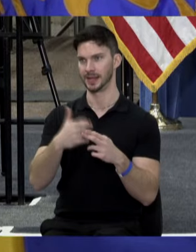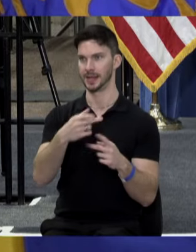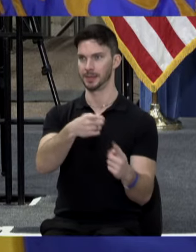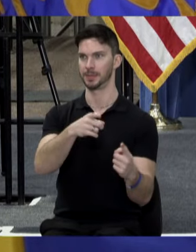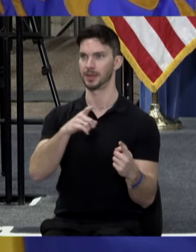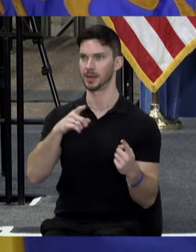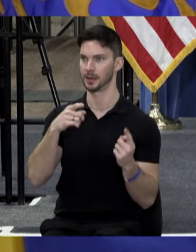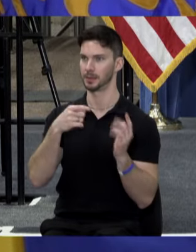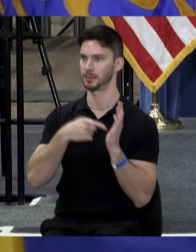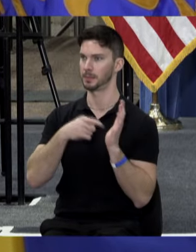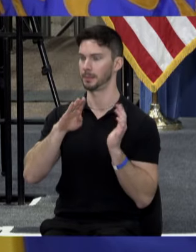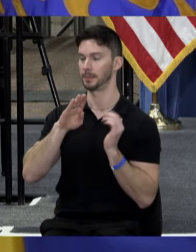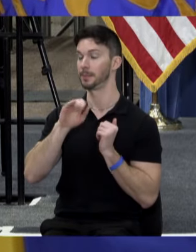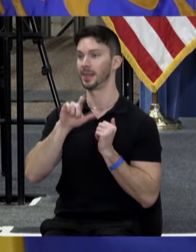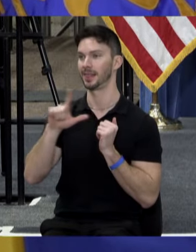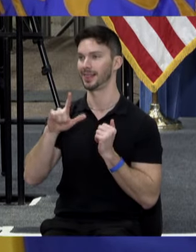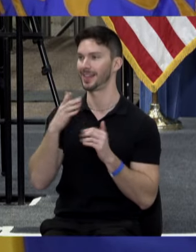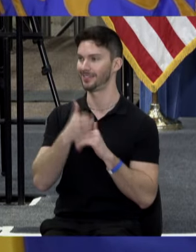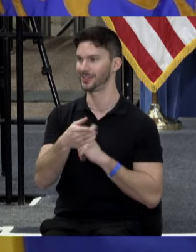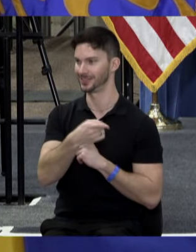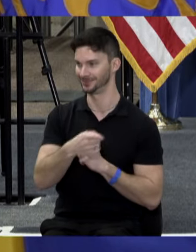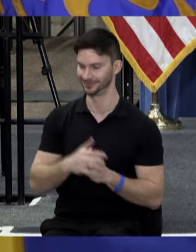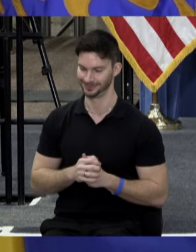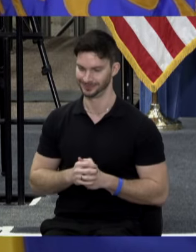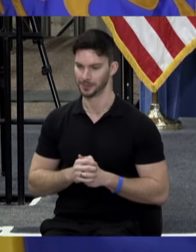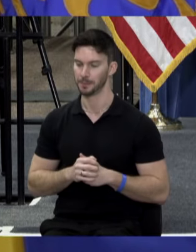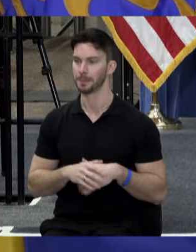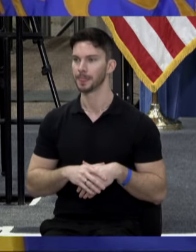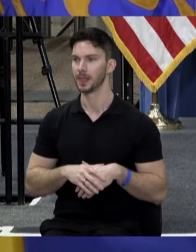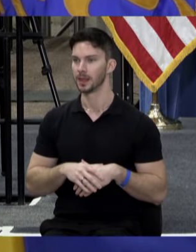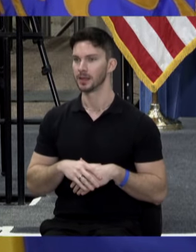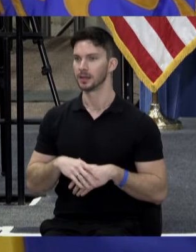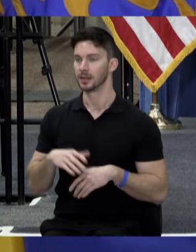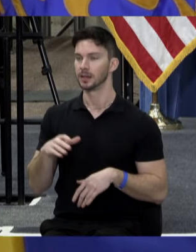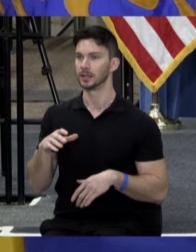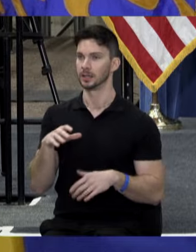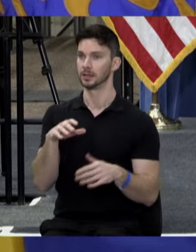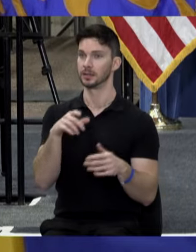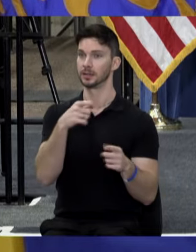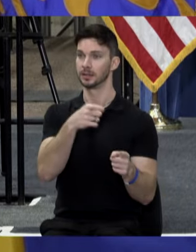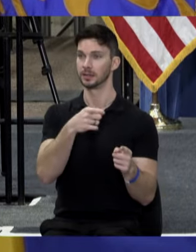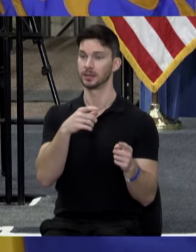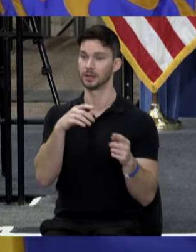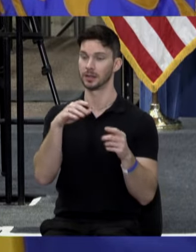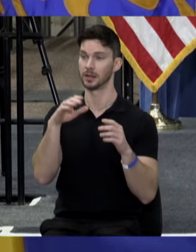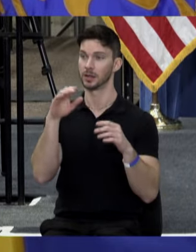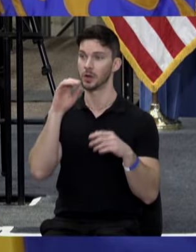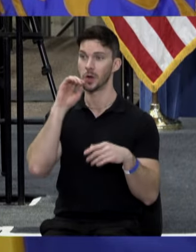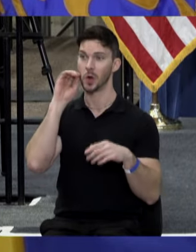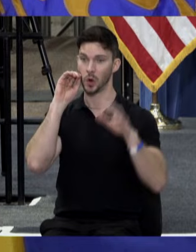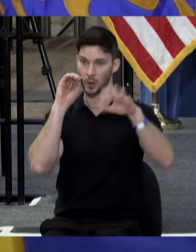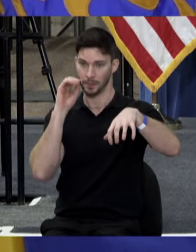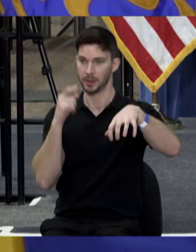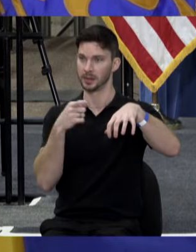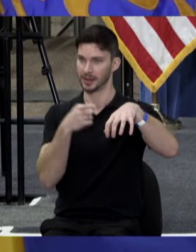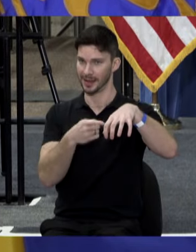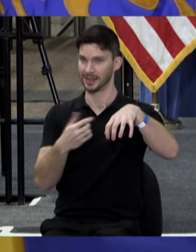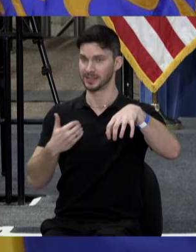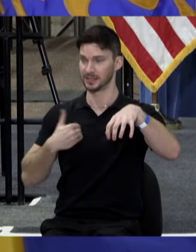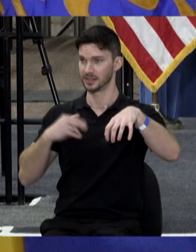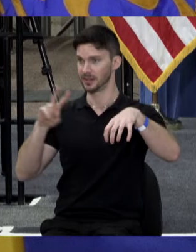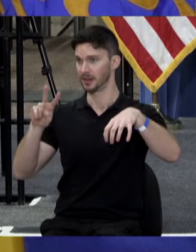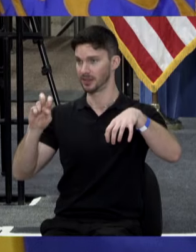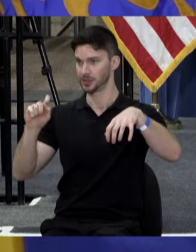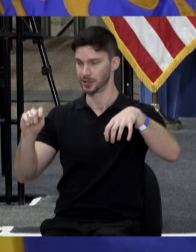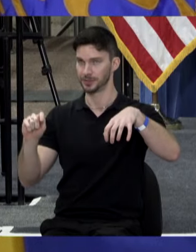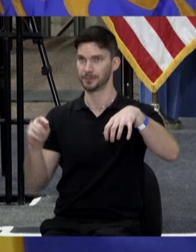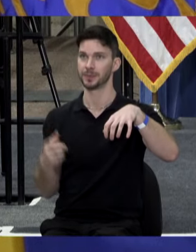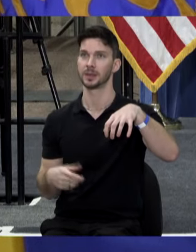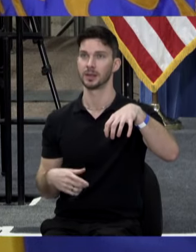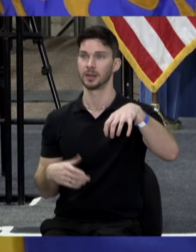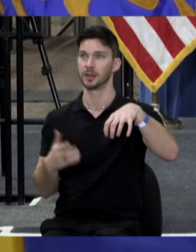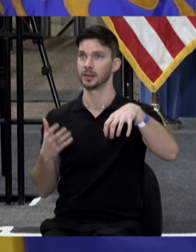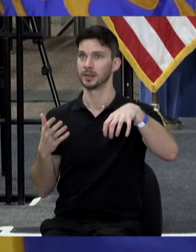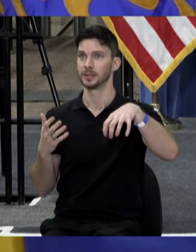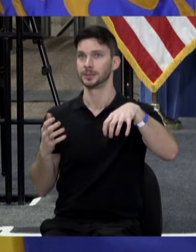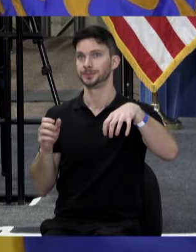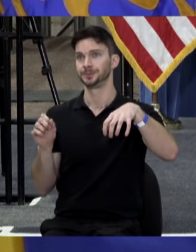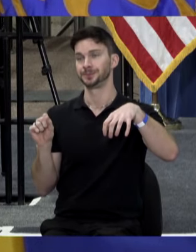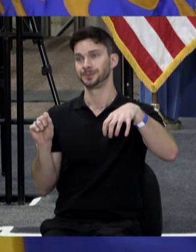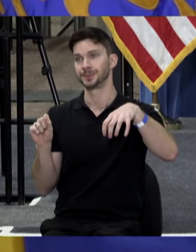That's where inside a home that has a veteran you can either have the experience where